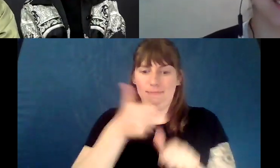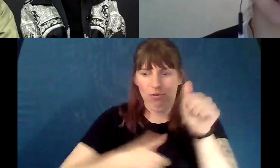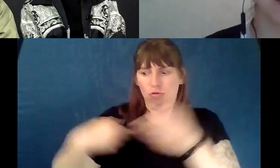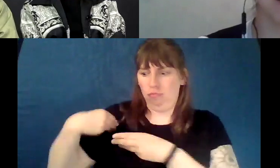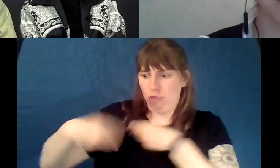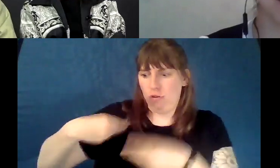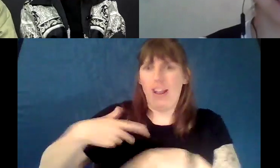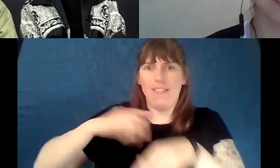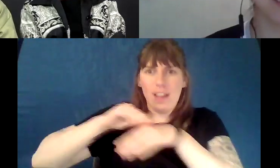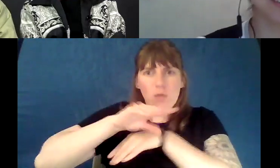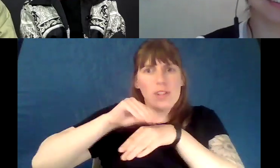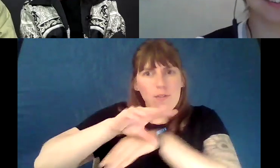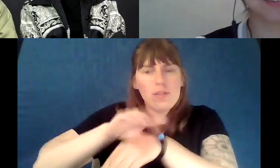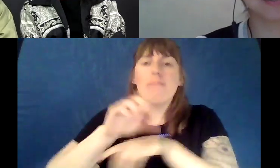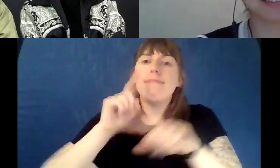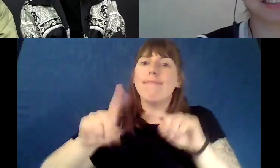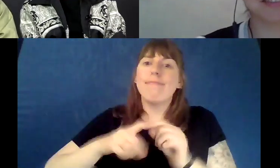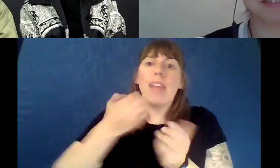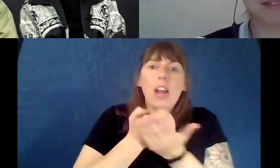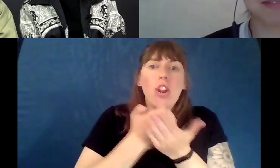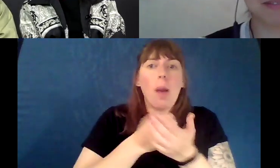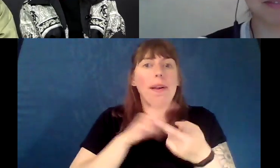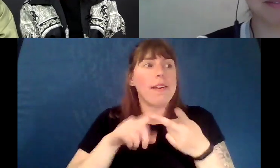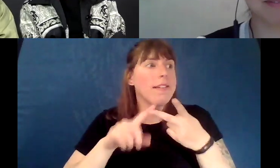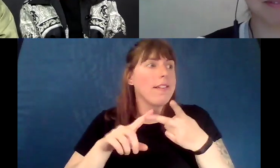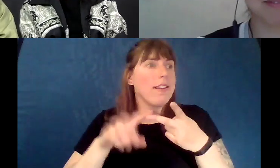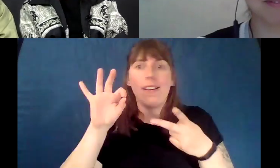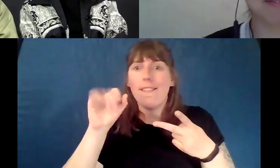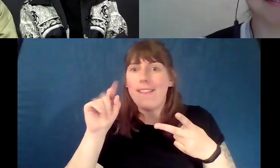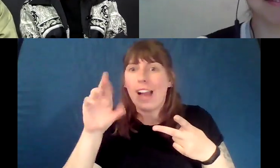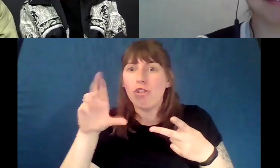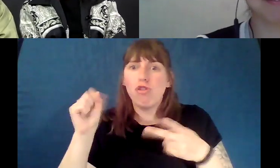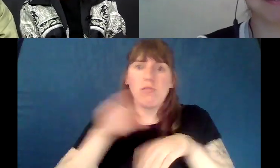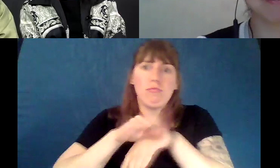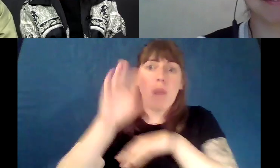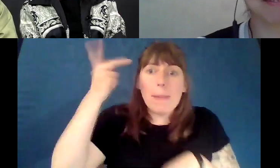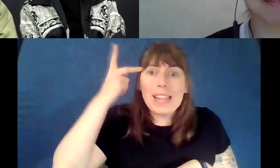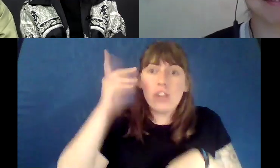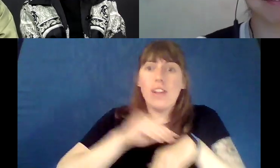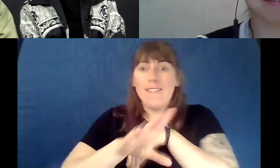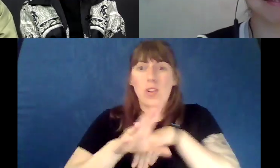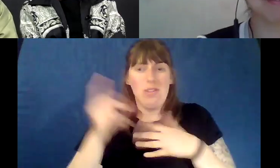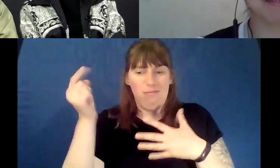different socio-economic factors, other political influences, you know what I mean? That it's like,